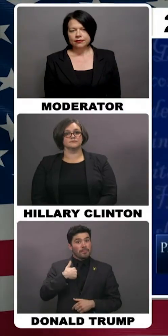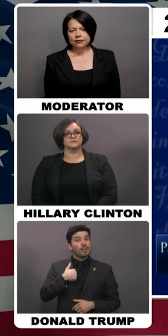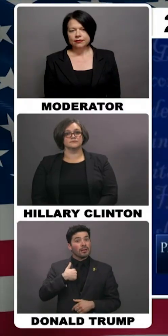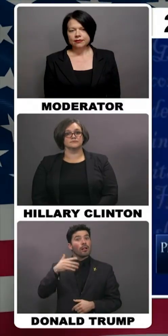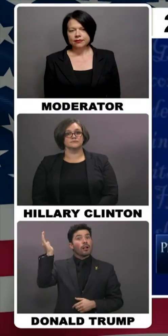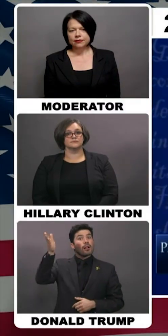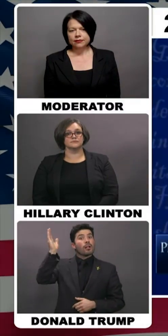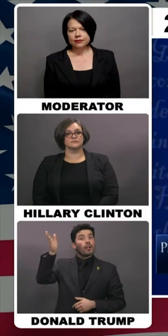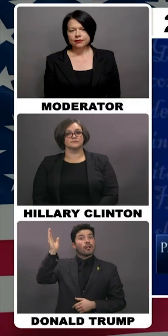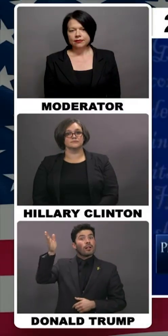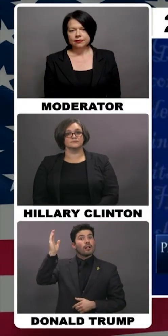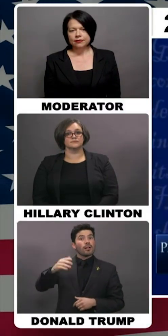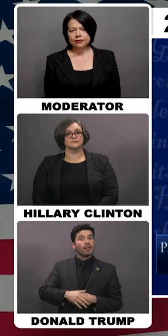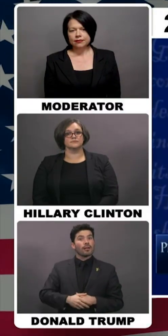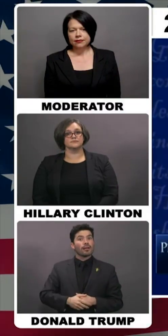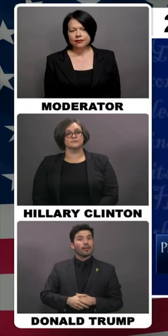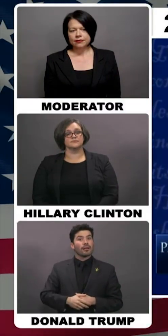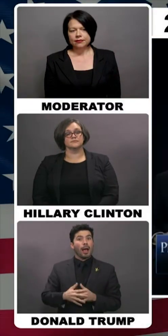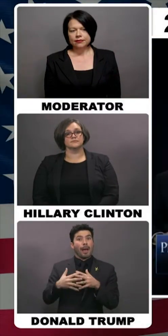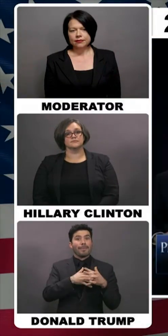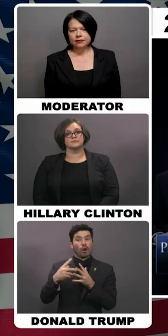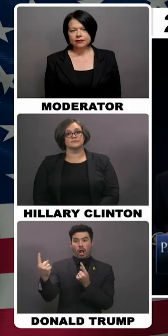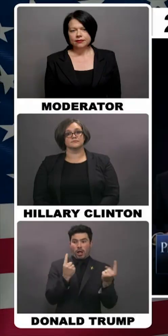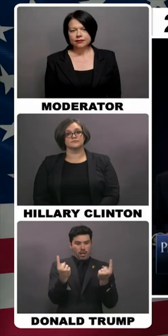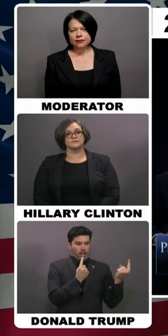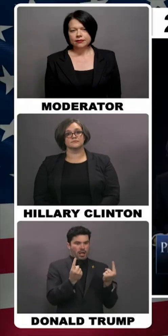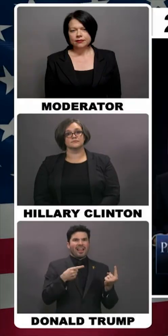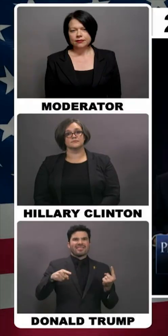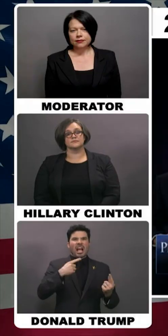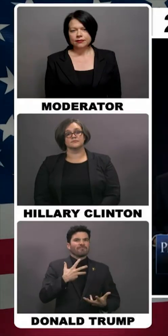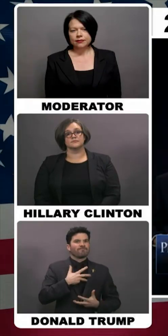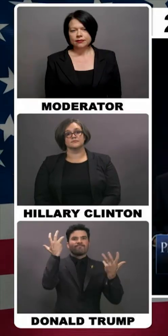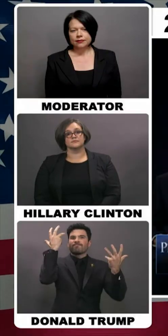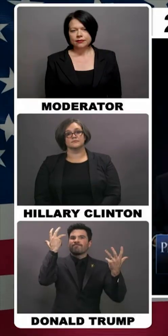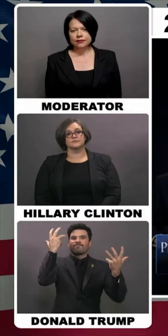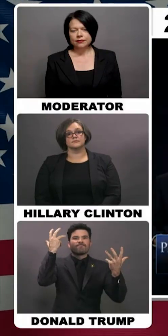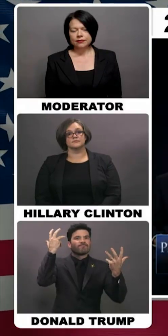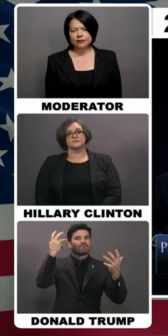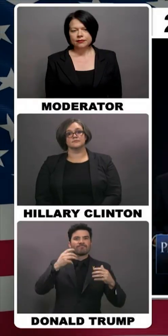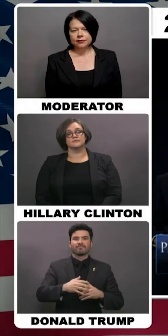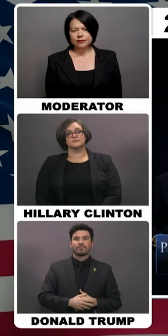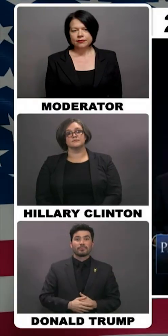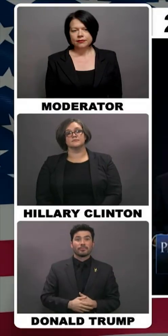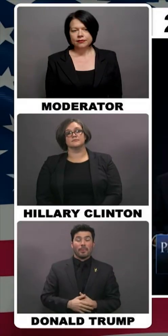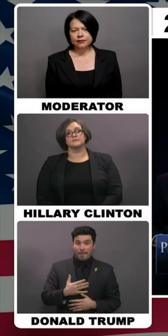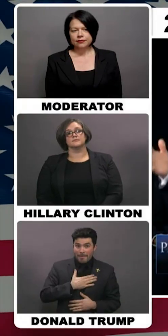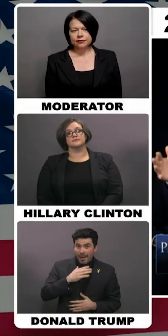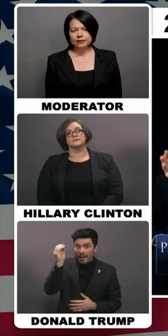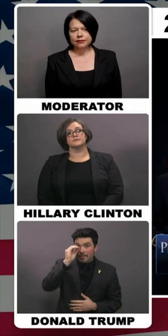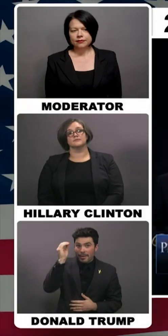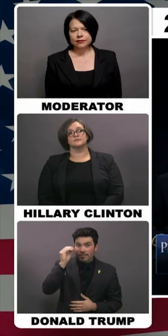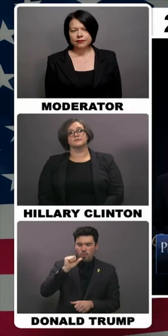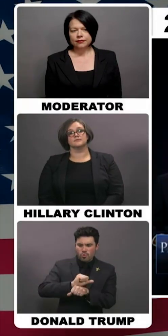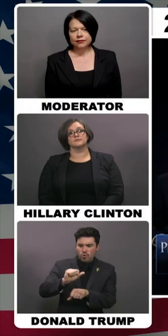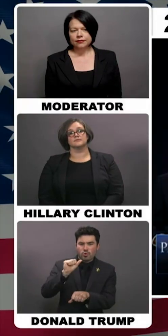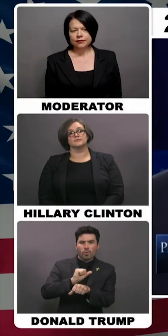The people of this country are furious, in my opinion. The people that have been long-term workers at the FBI are furious.